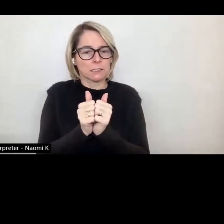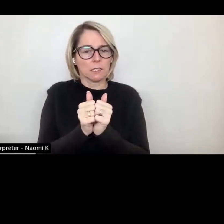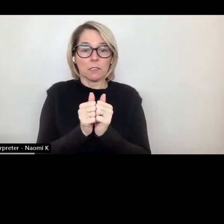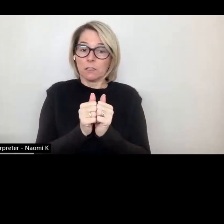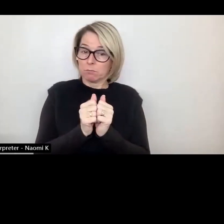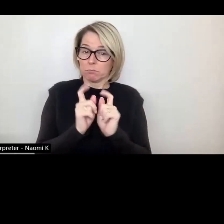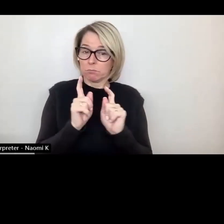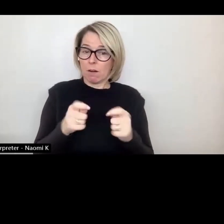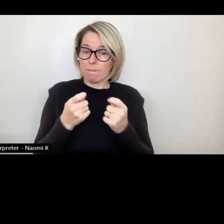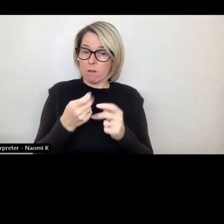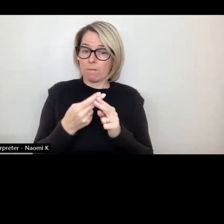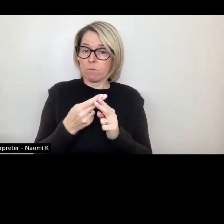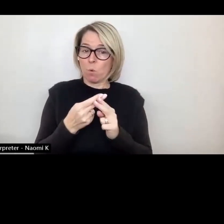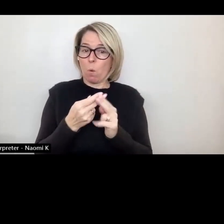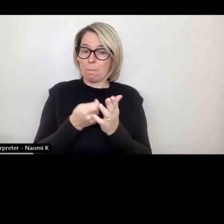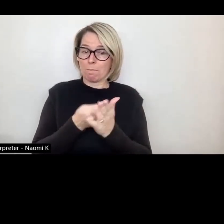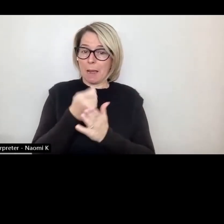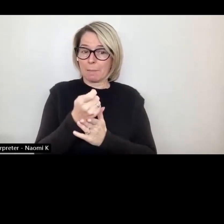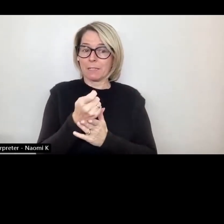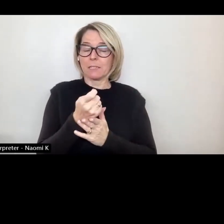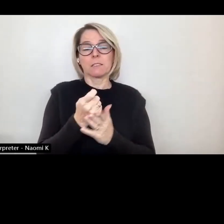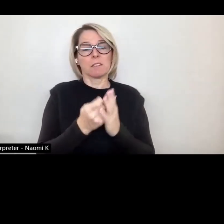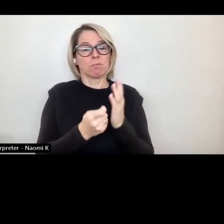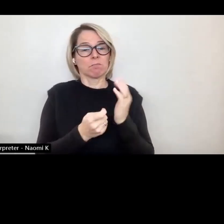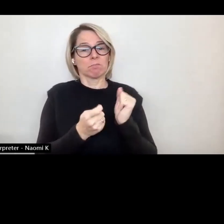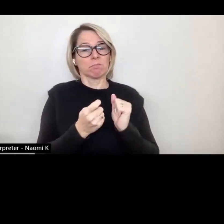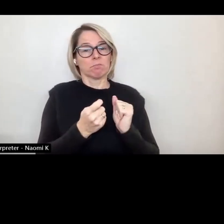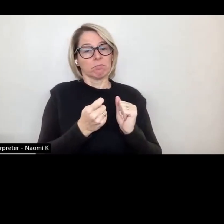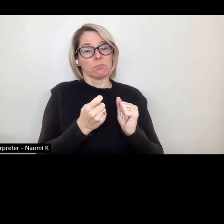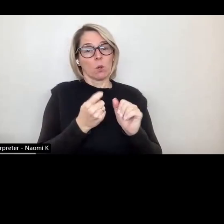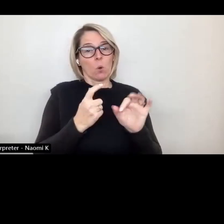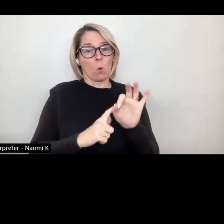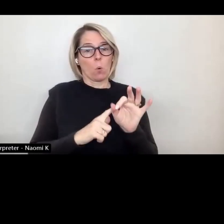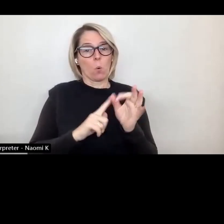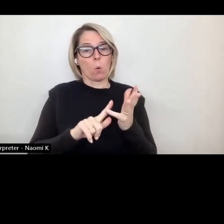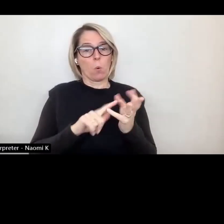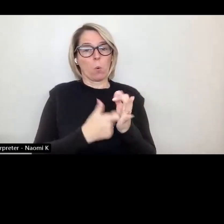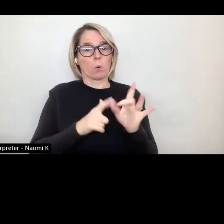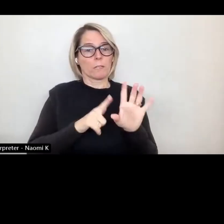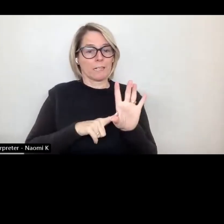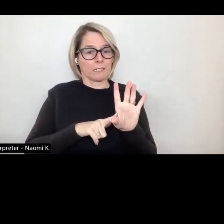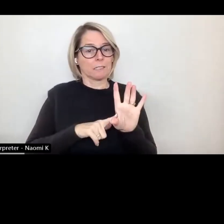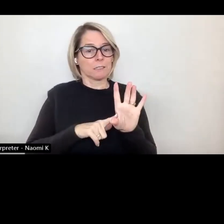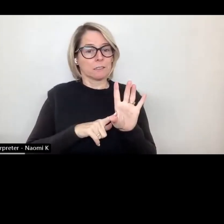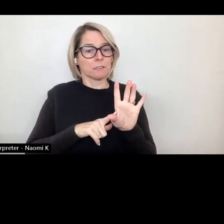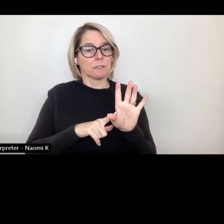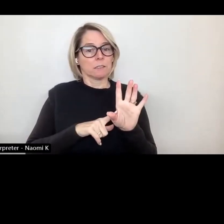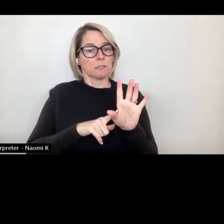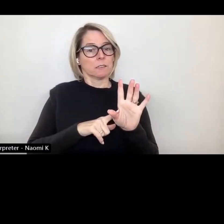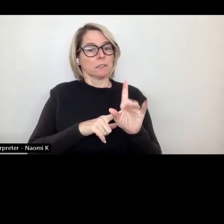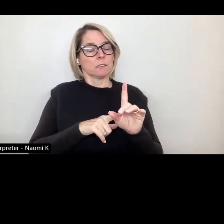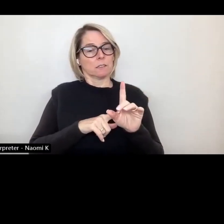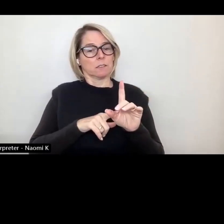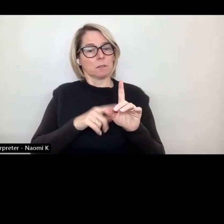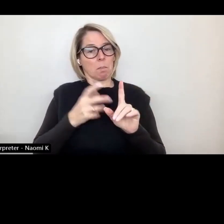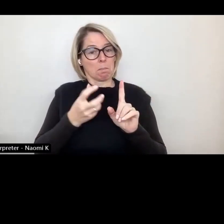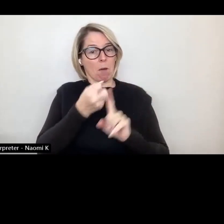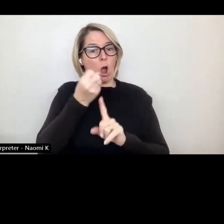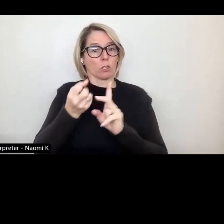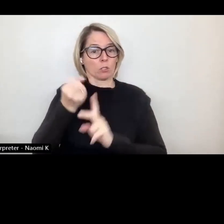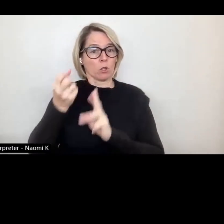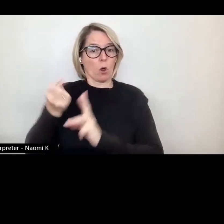and FAQ 2.5 states that the payments follows execution of the agreement and the agreed payment schedule.